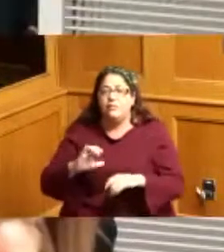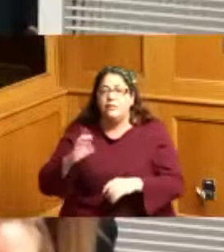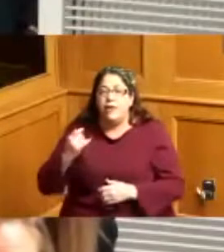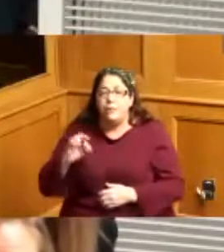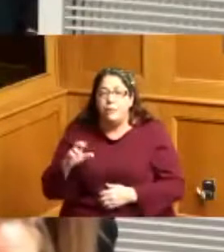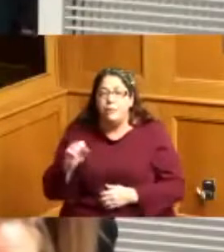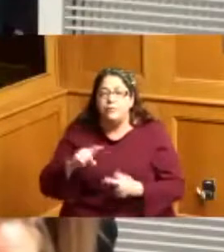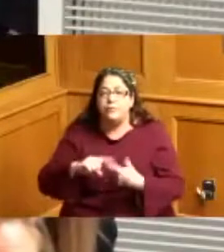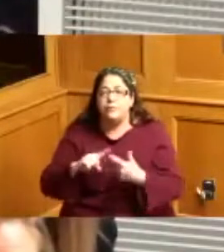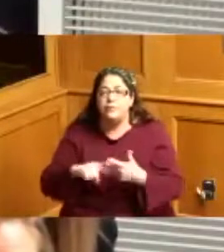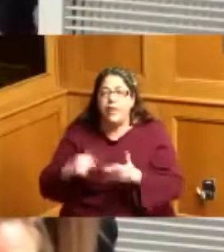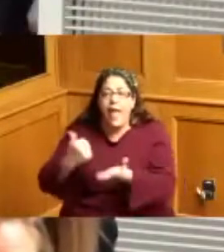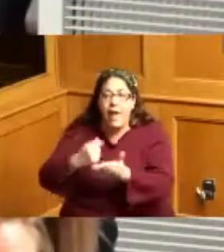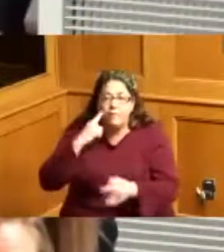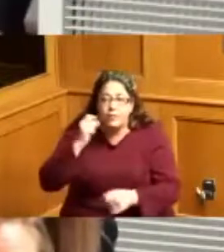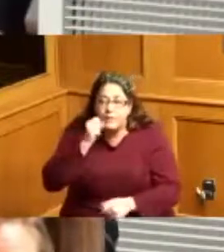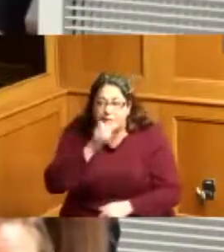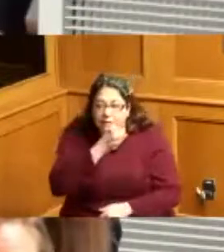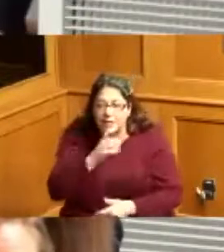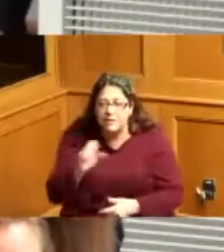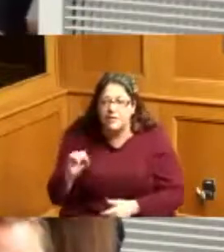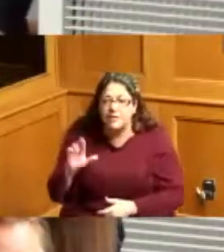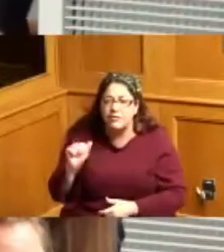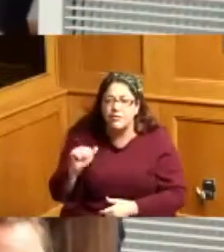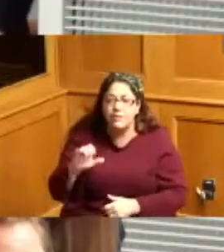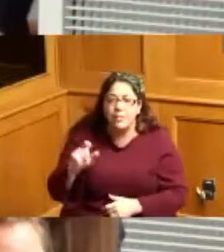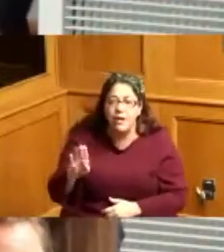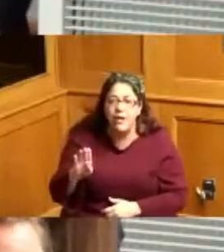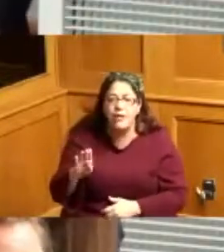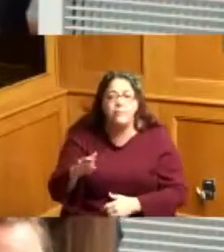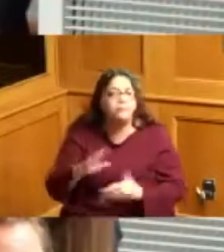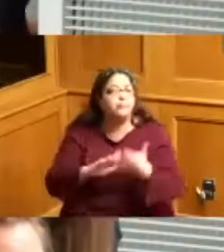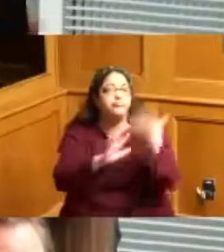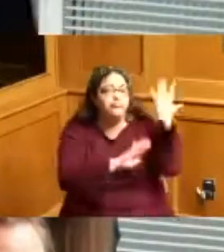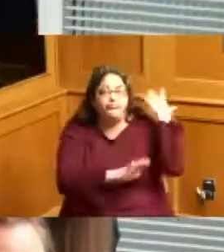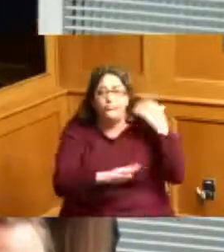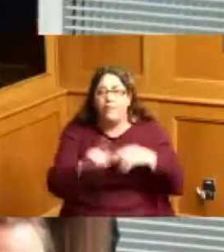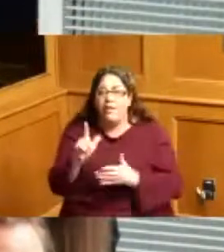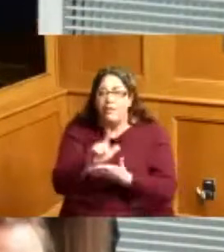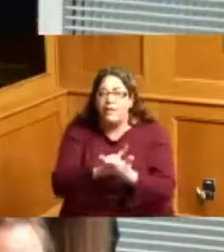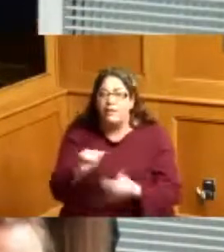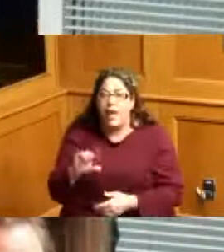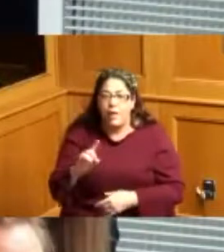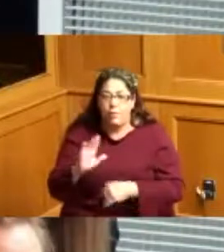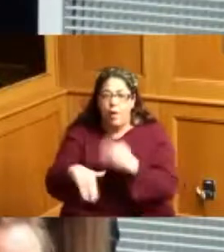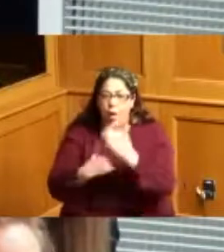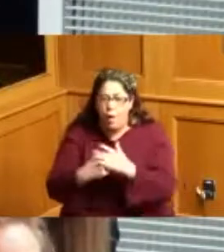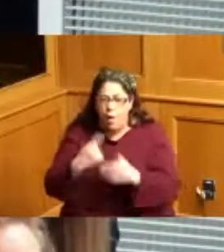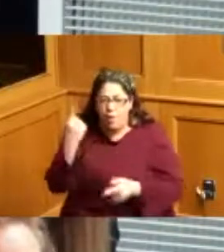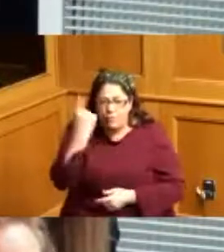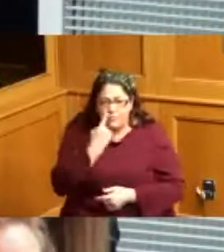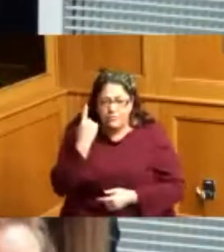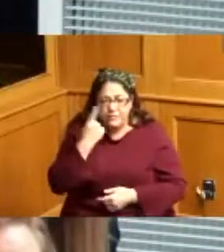Help for Seniors see our club CUFA Legal Aid all realize that an impervious